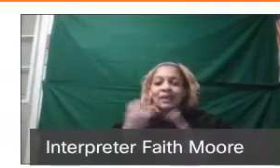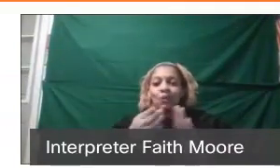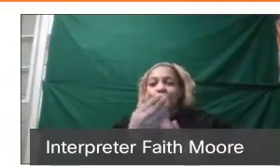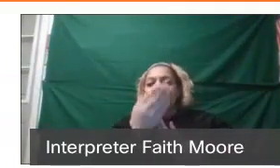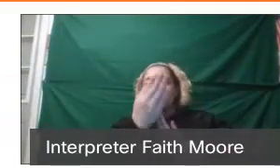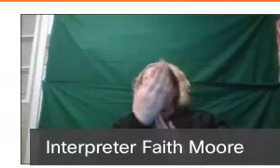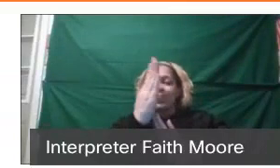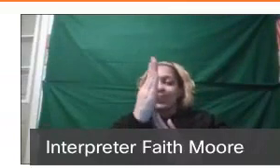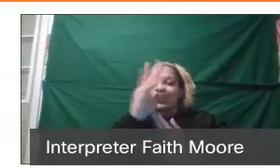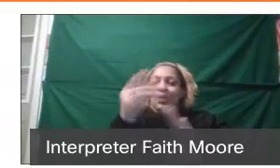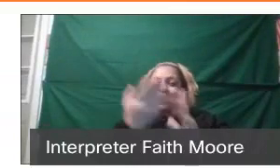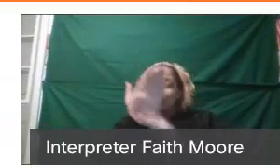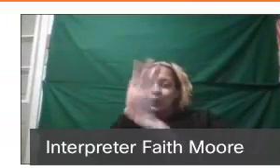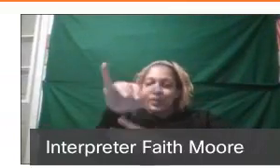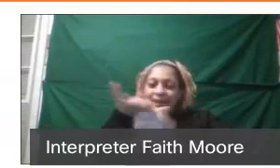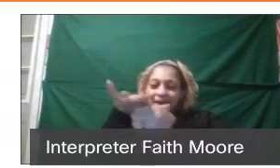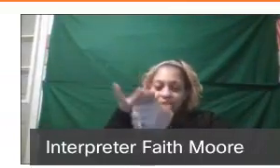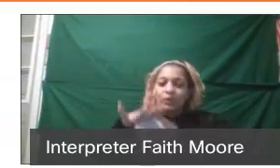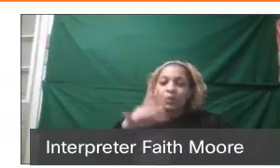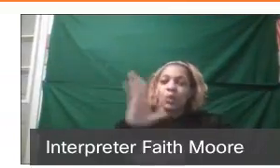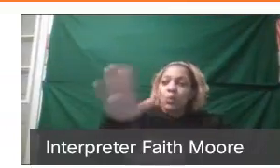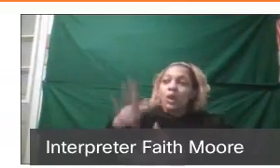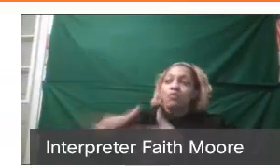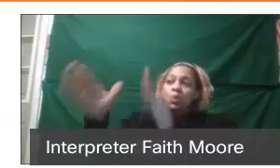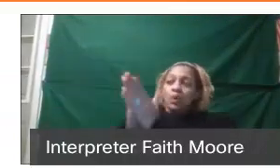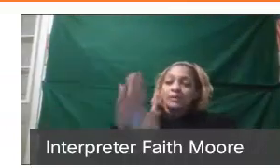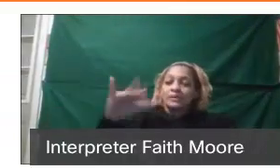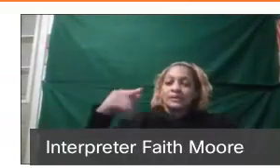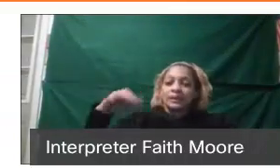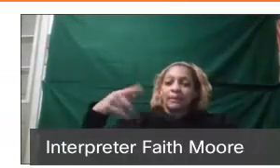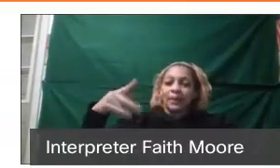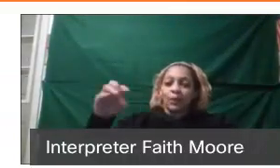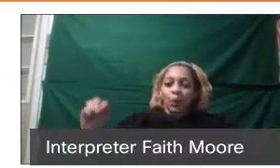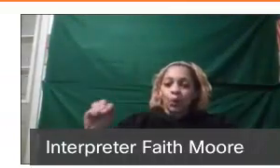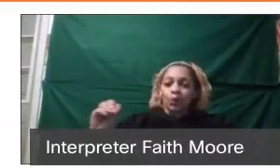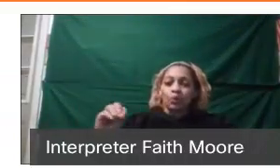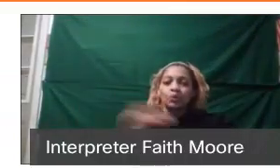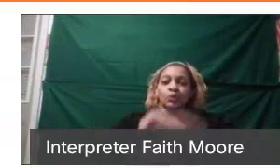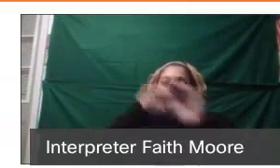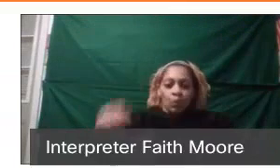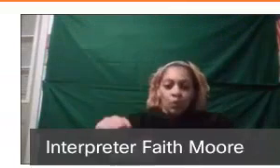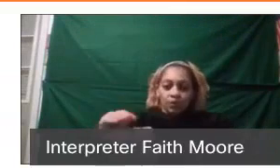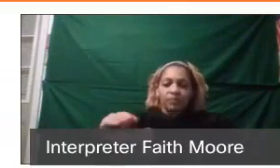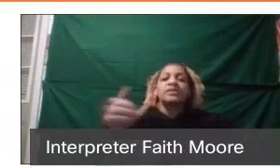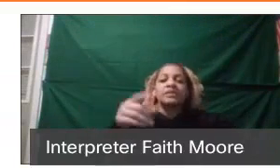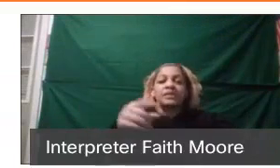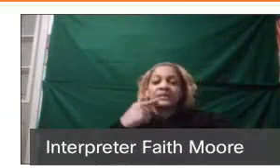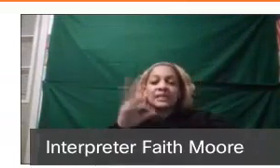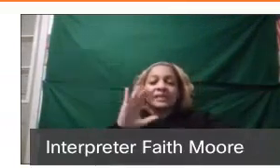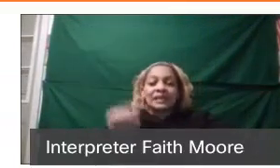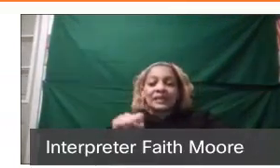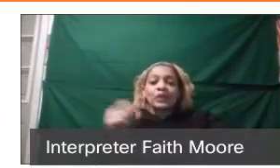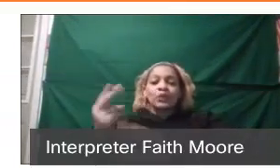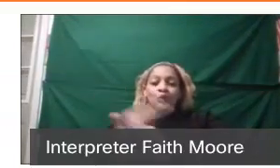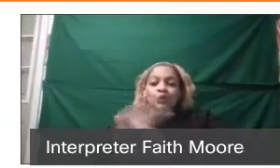To relocate it what they have said that they can do is they can use, like, a bracket arm horizontal bracket arm.